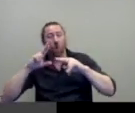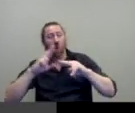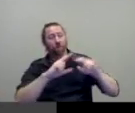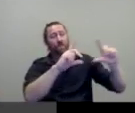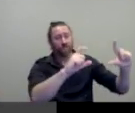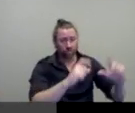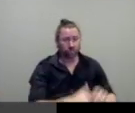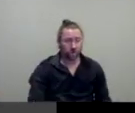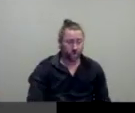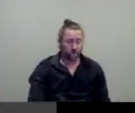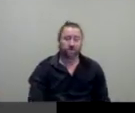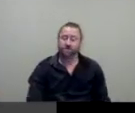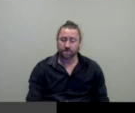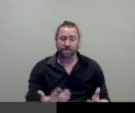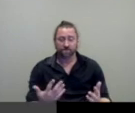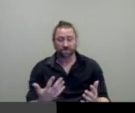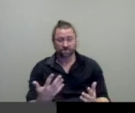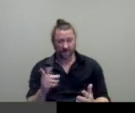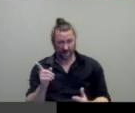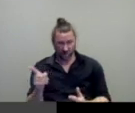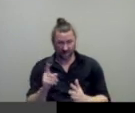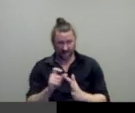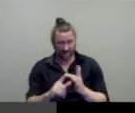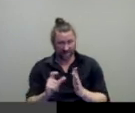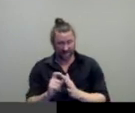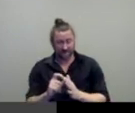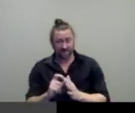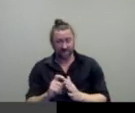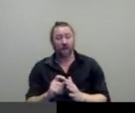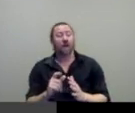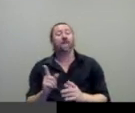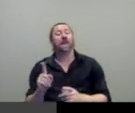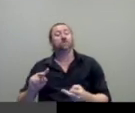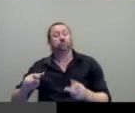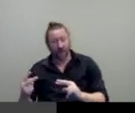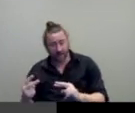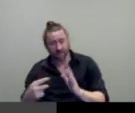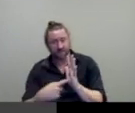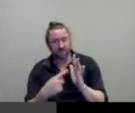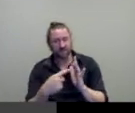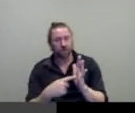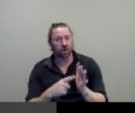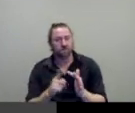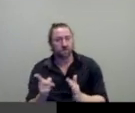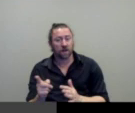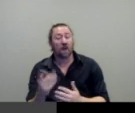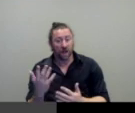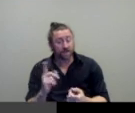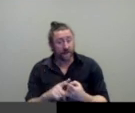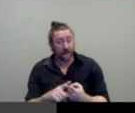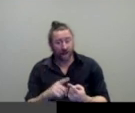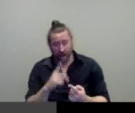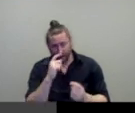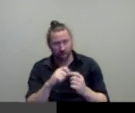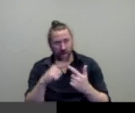he's declaring the acts of re-photographing and re-titling as valid forms of creativity